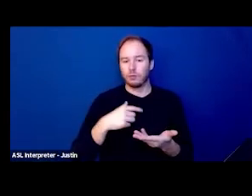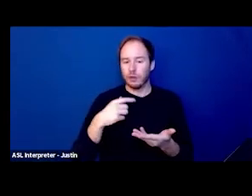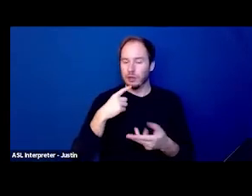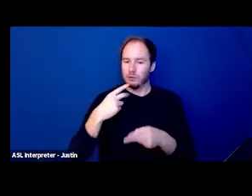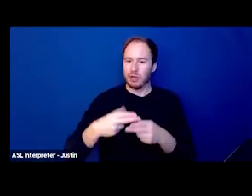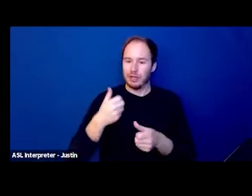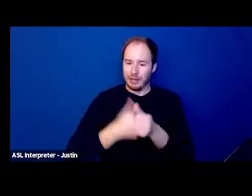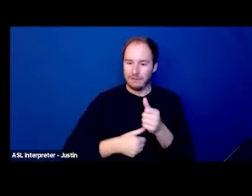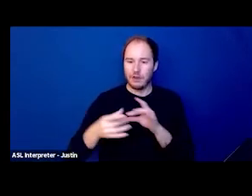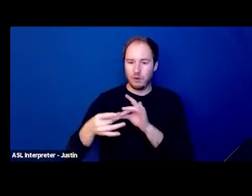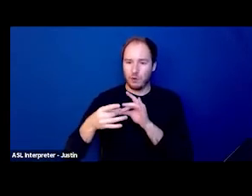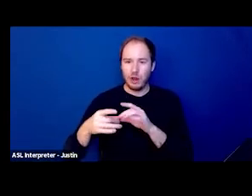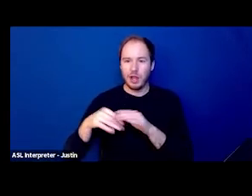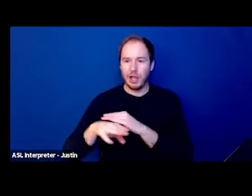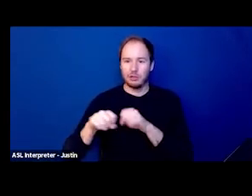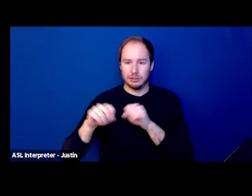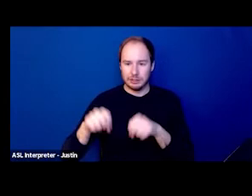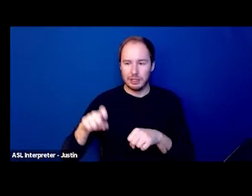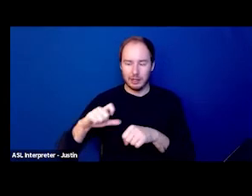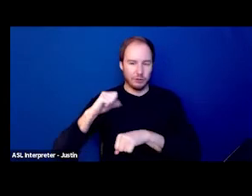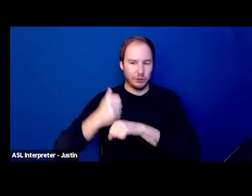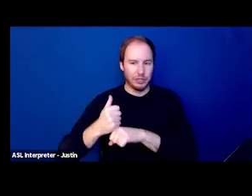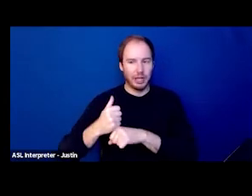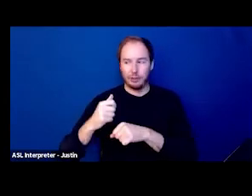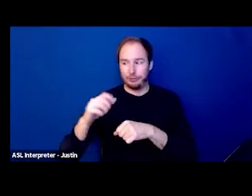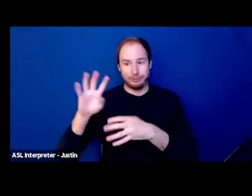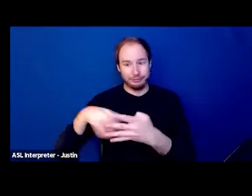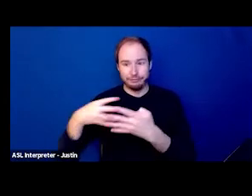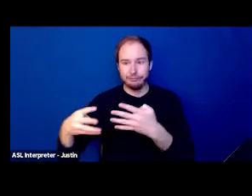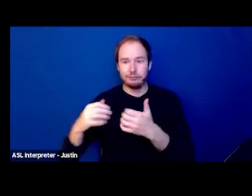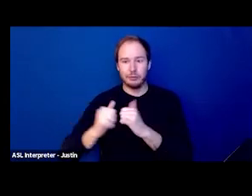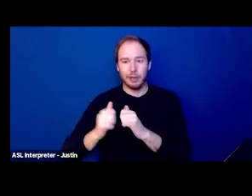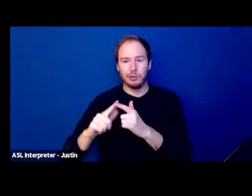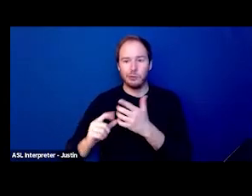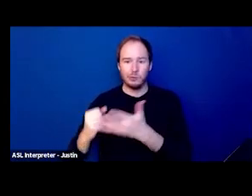has to set up a way to prioritize folks for resources. So what factors are considered,